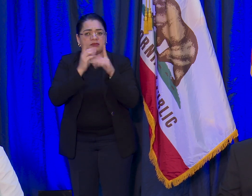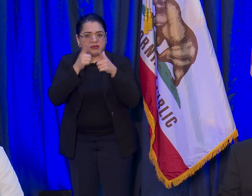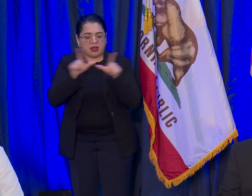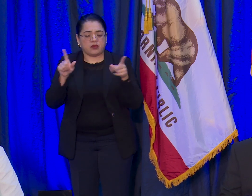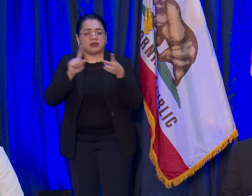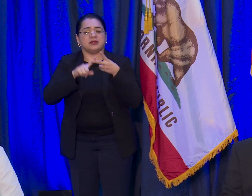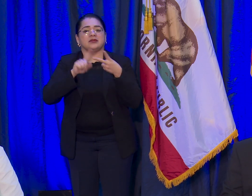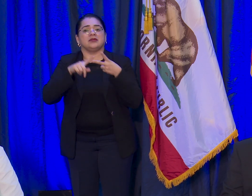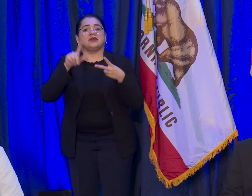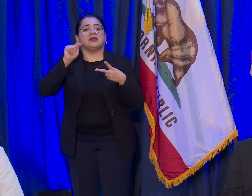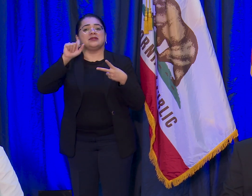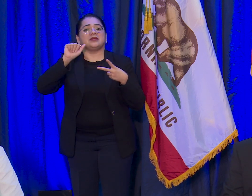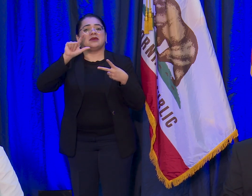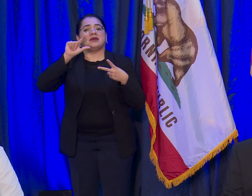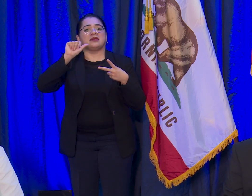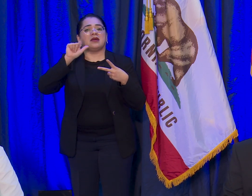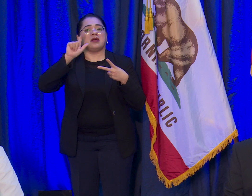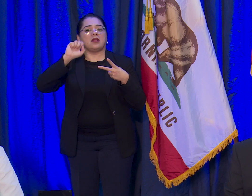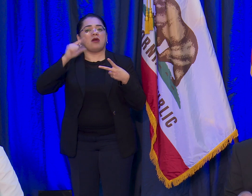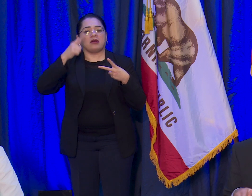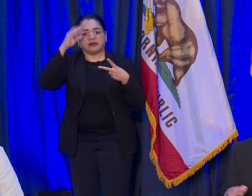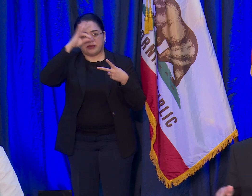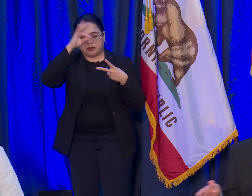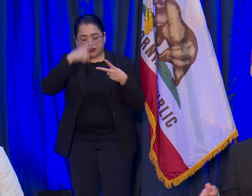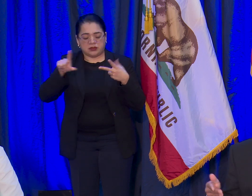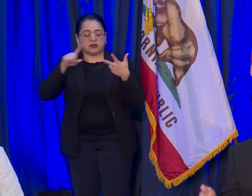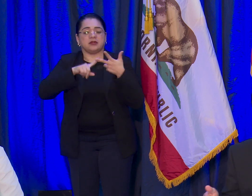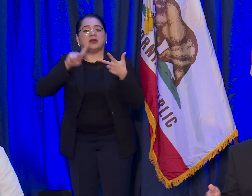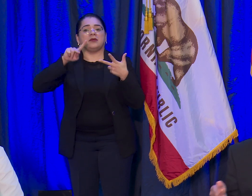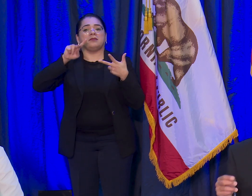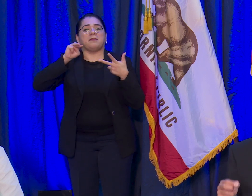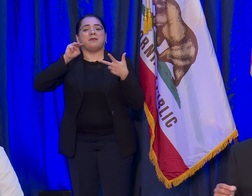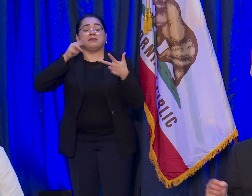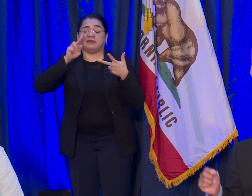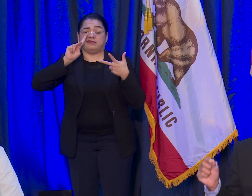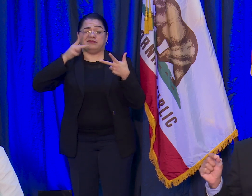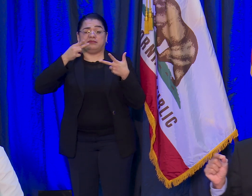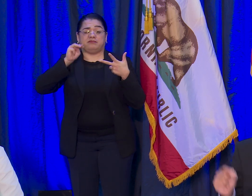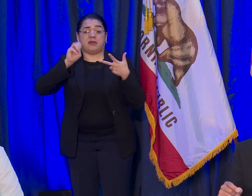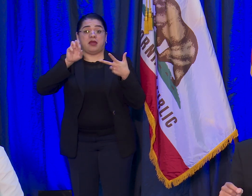those on Longbeach.gov/covid19 web page. All you need to do is go to